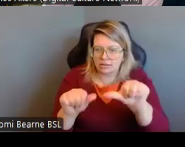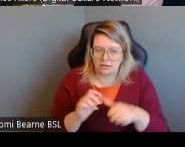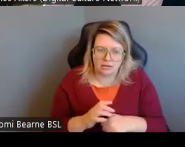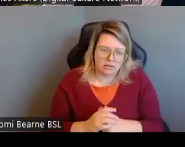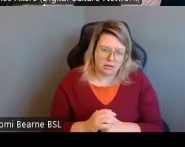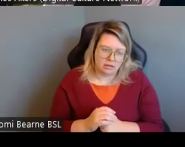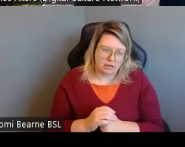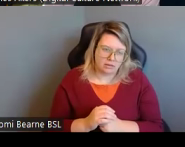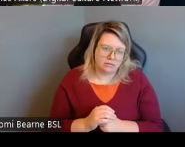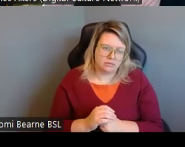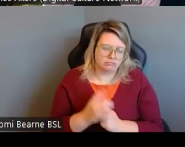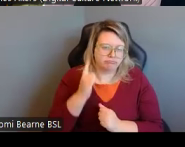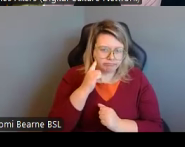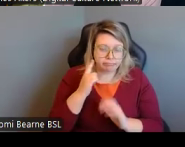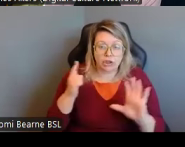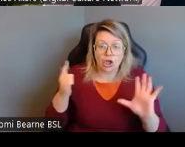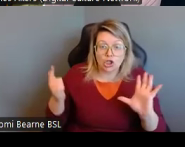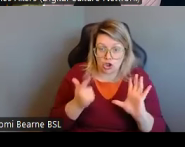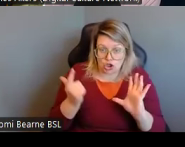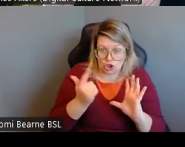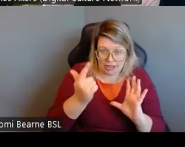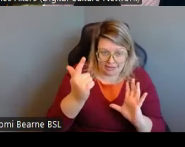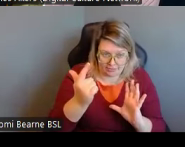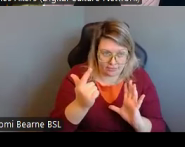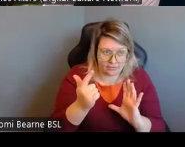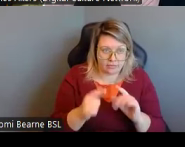Thinking about the journey, so engaging first-time people,